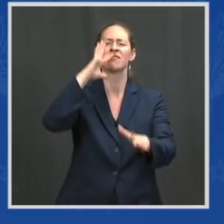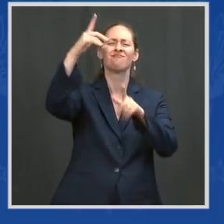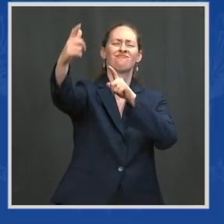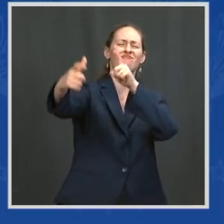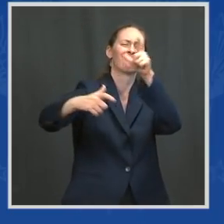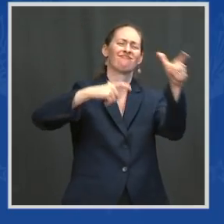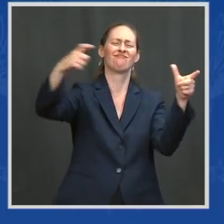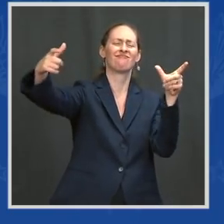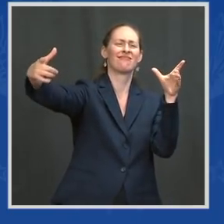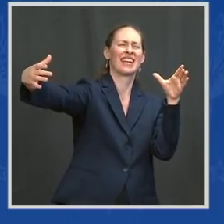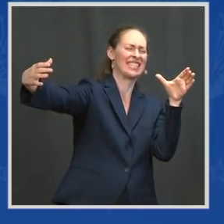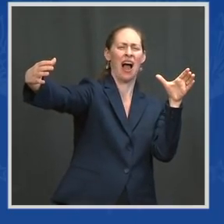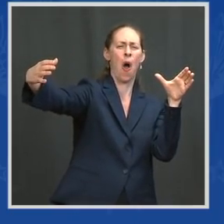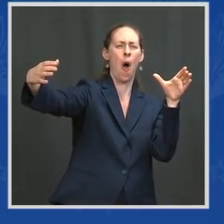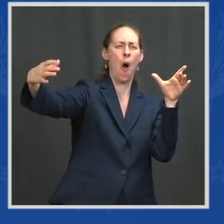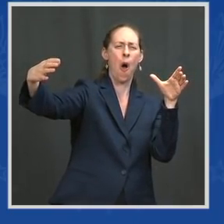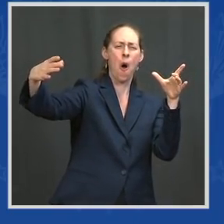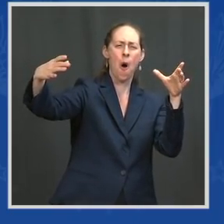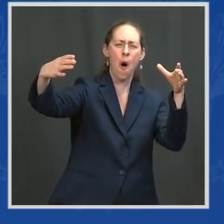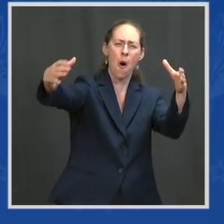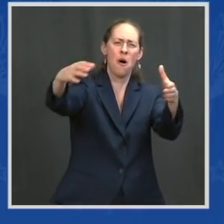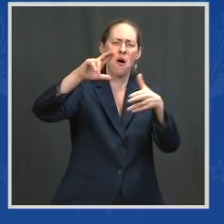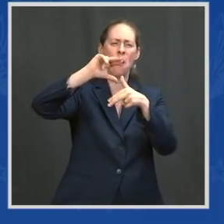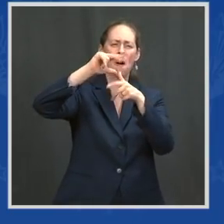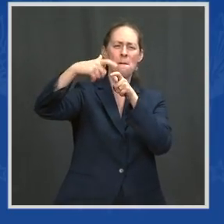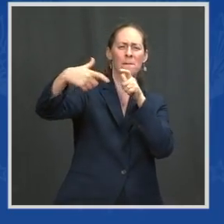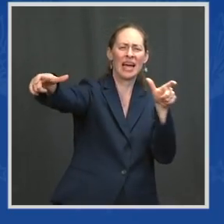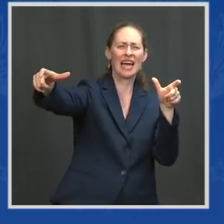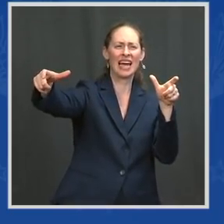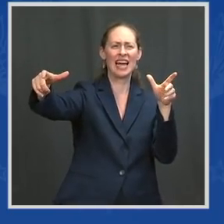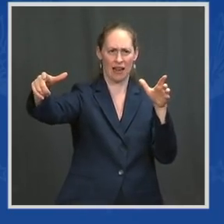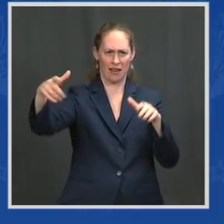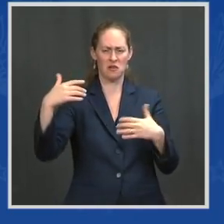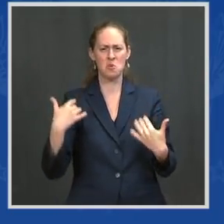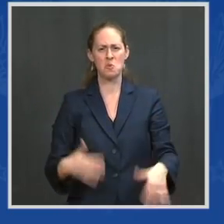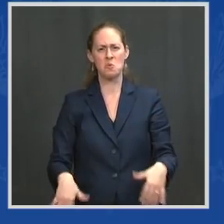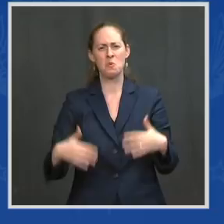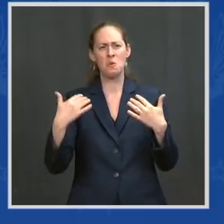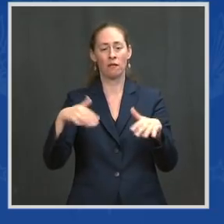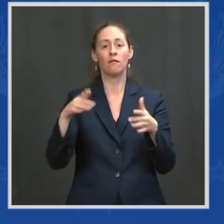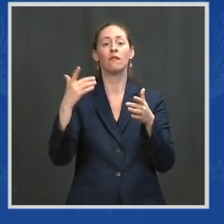To add insult to injury, just six weeks later, hurricane Delta came ashore